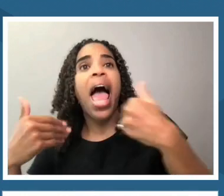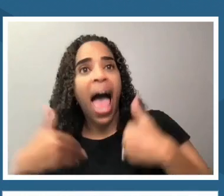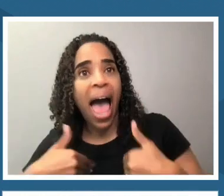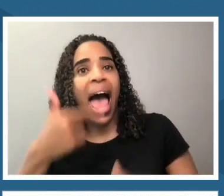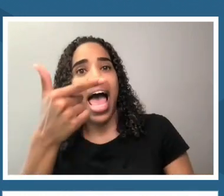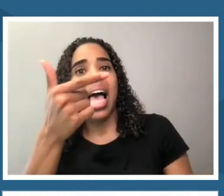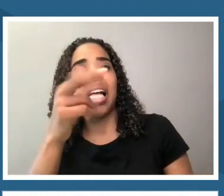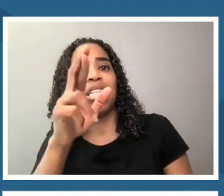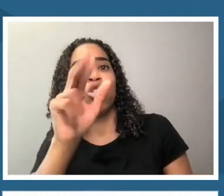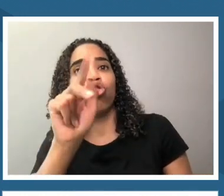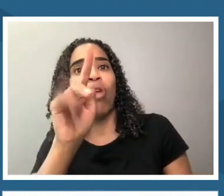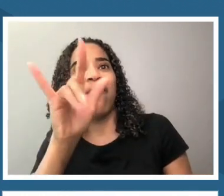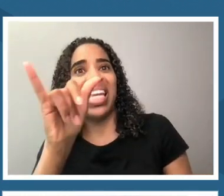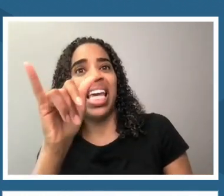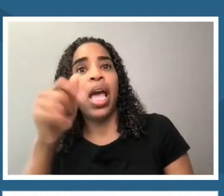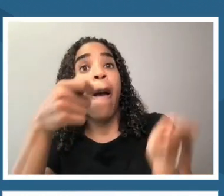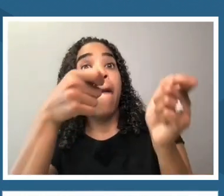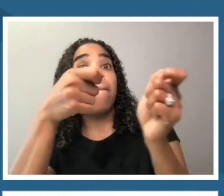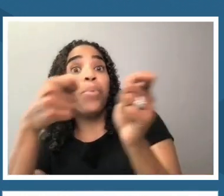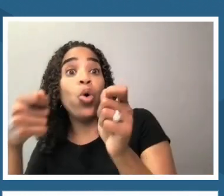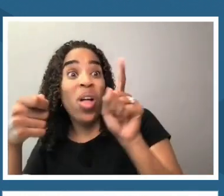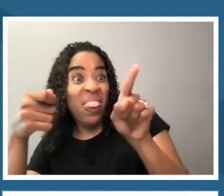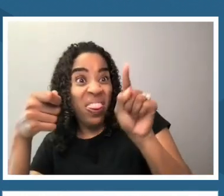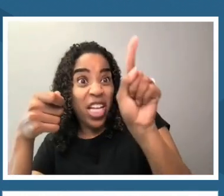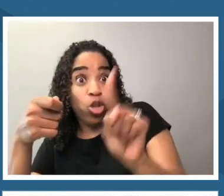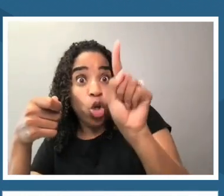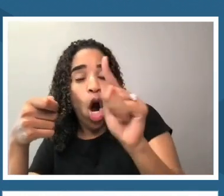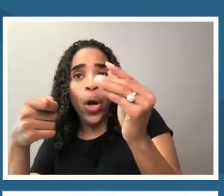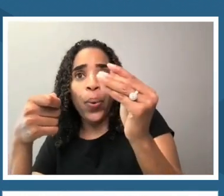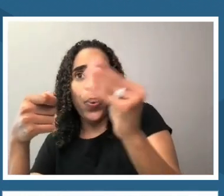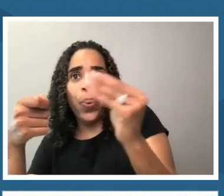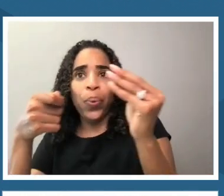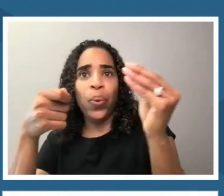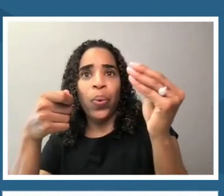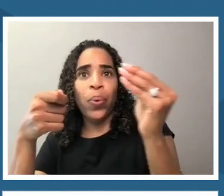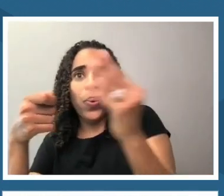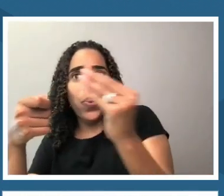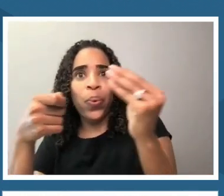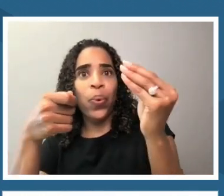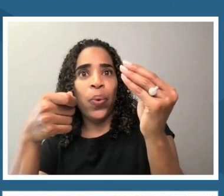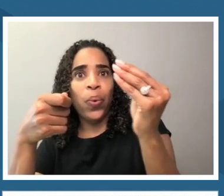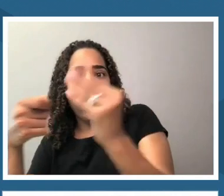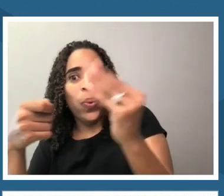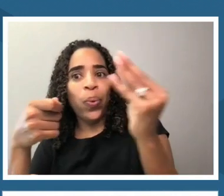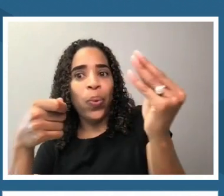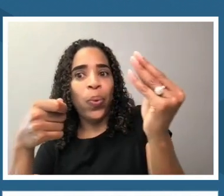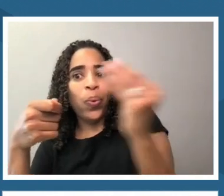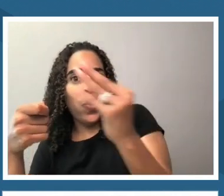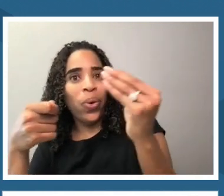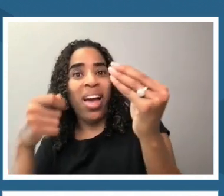and forth with respect to us looking and